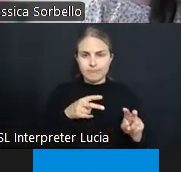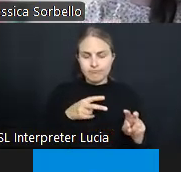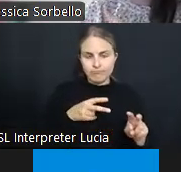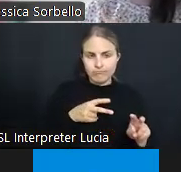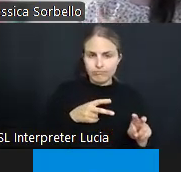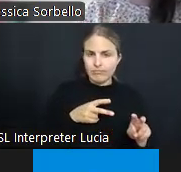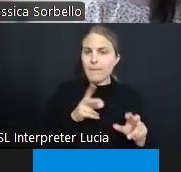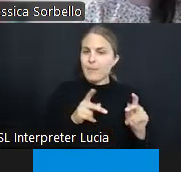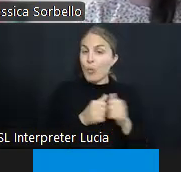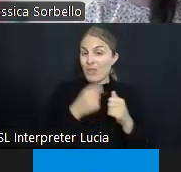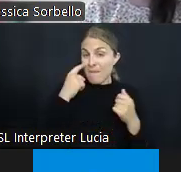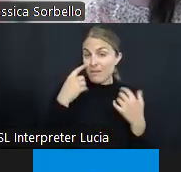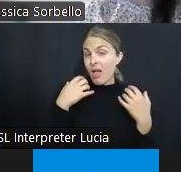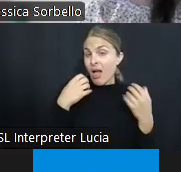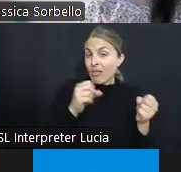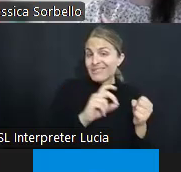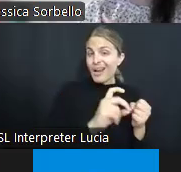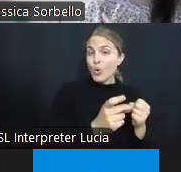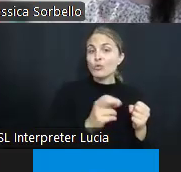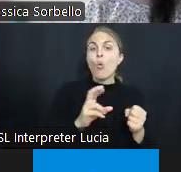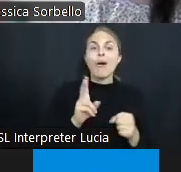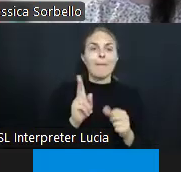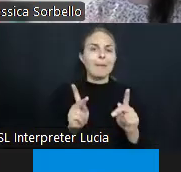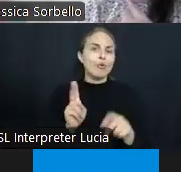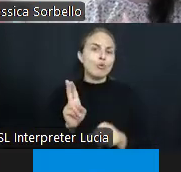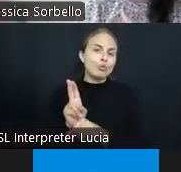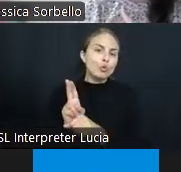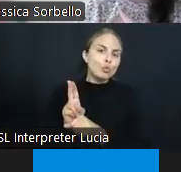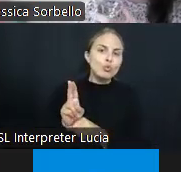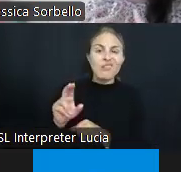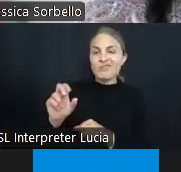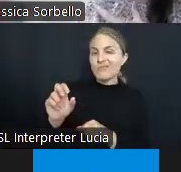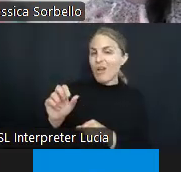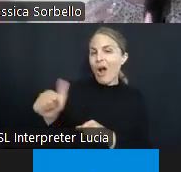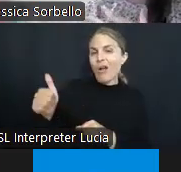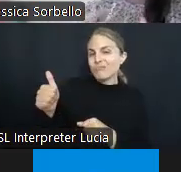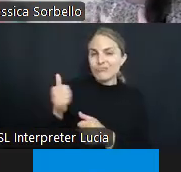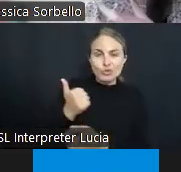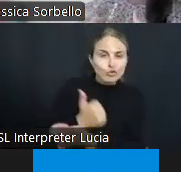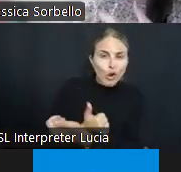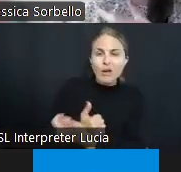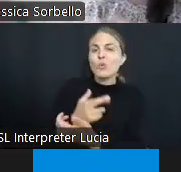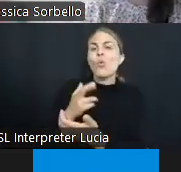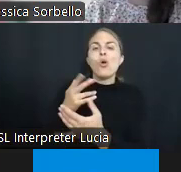and people who use substances as well as other diagnosis